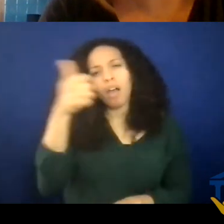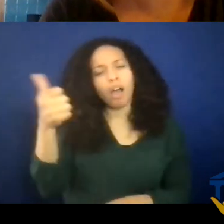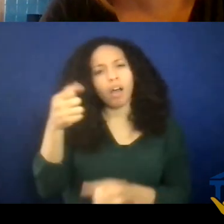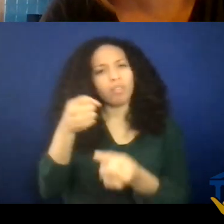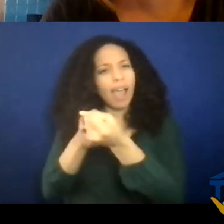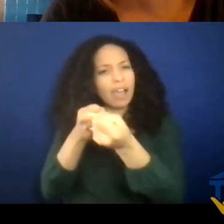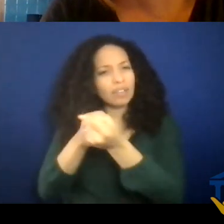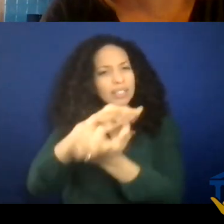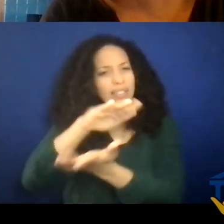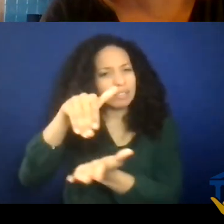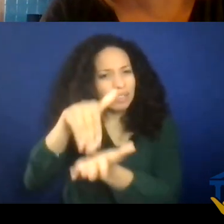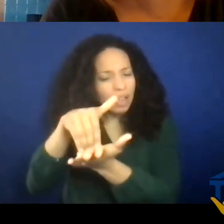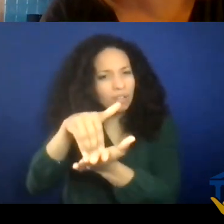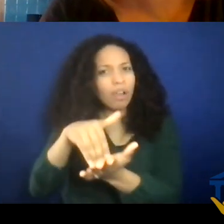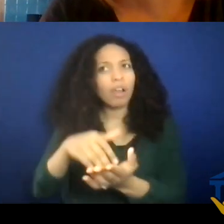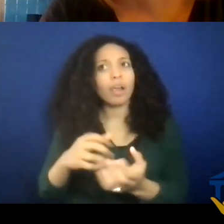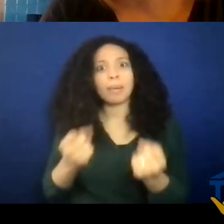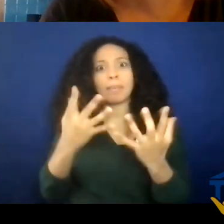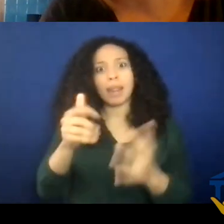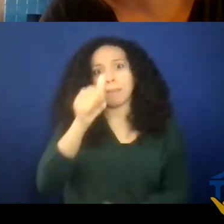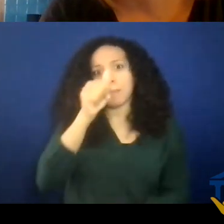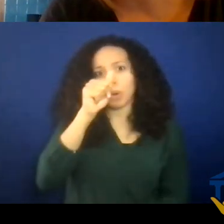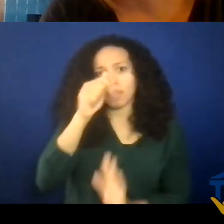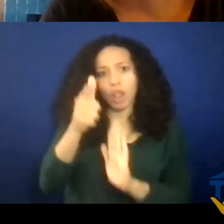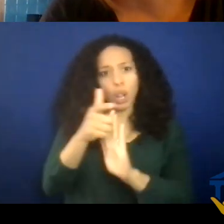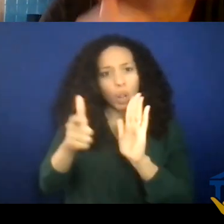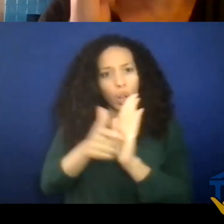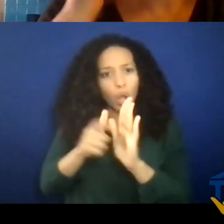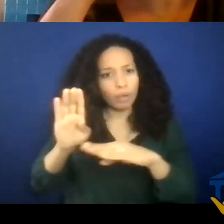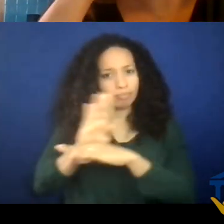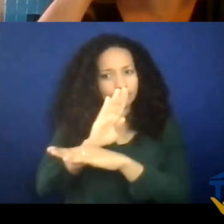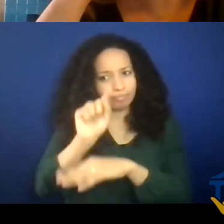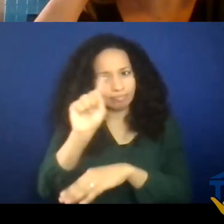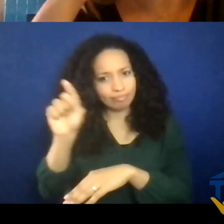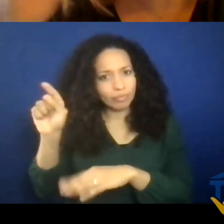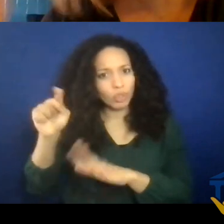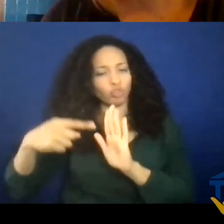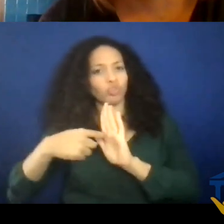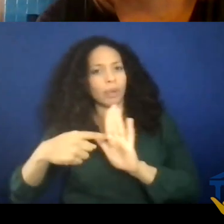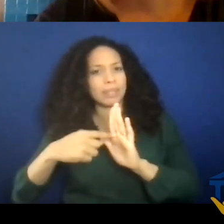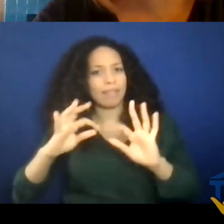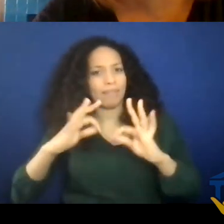There are many private law firms that represent families and you can call for help understanding